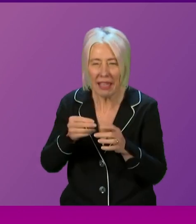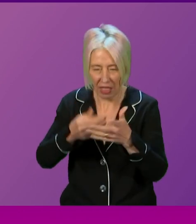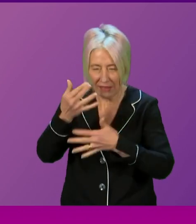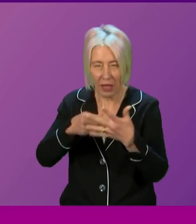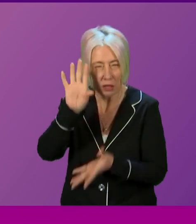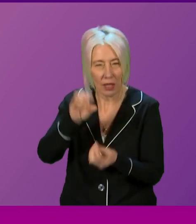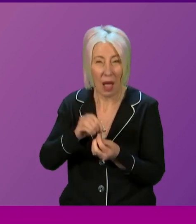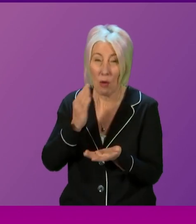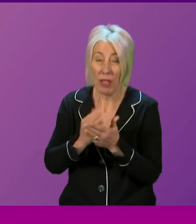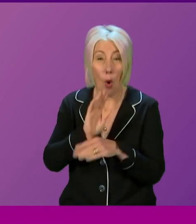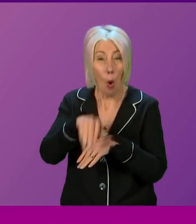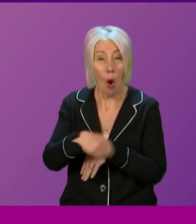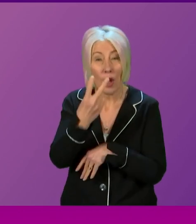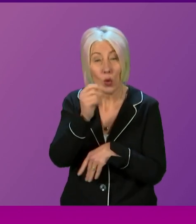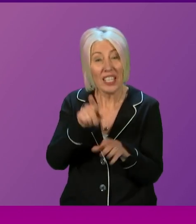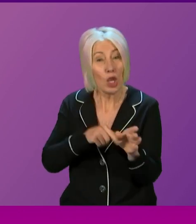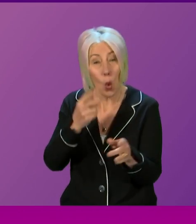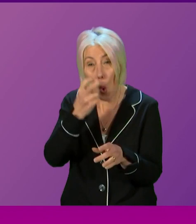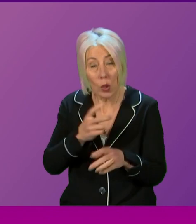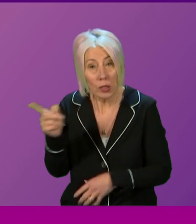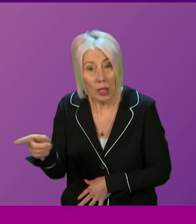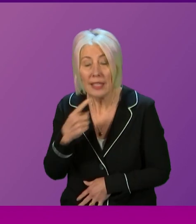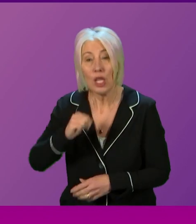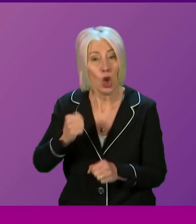He confirms that the Scottish Government’s calculations exclude